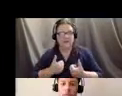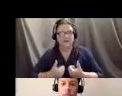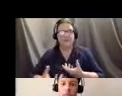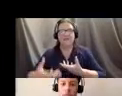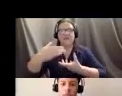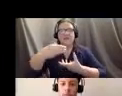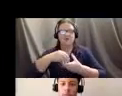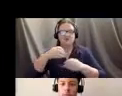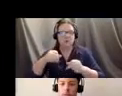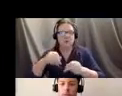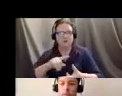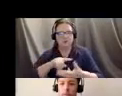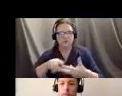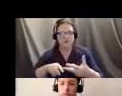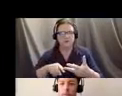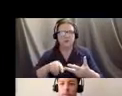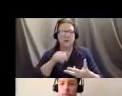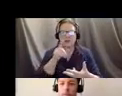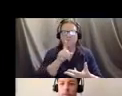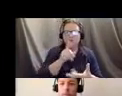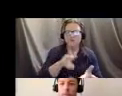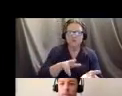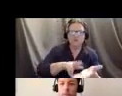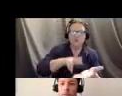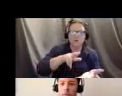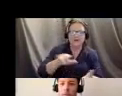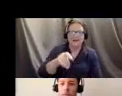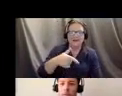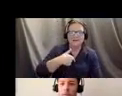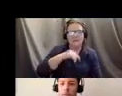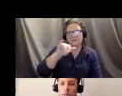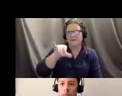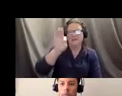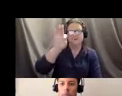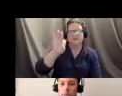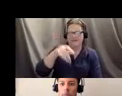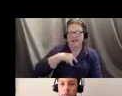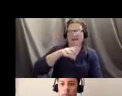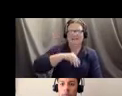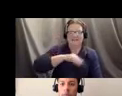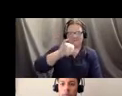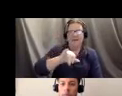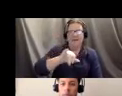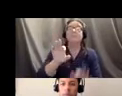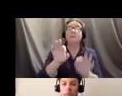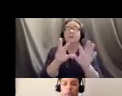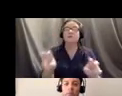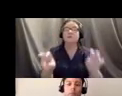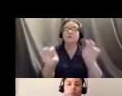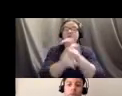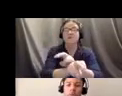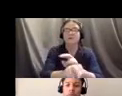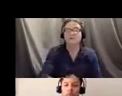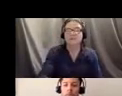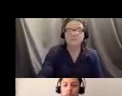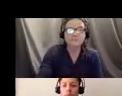. I'm not sure who logged in as me, but that's perfect.